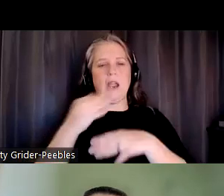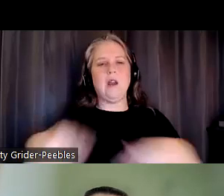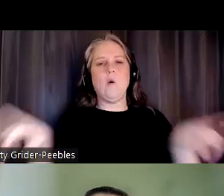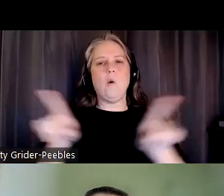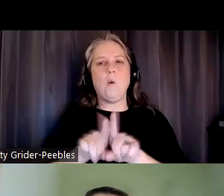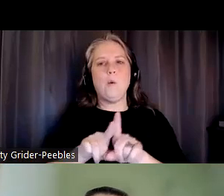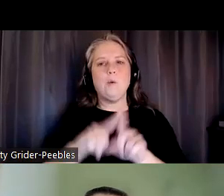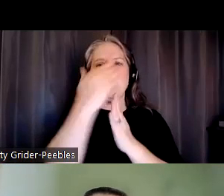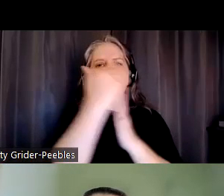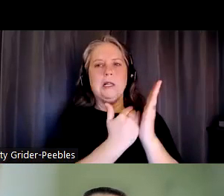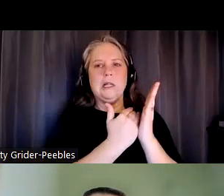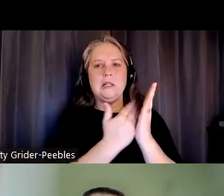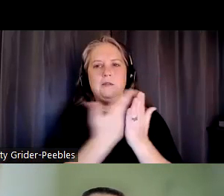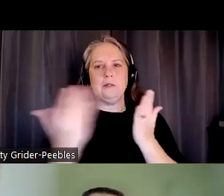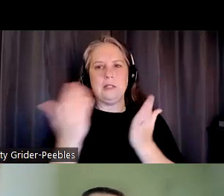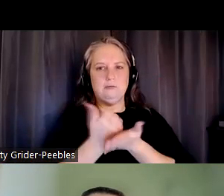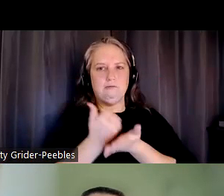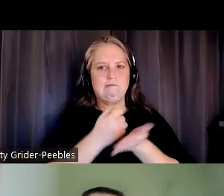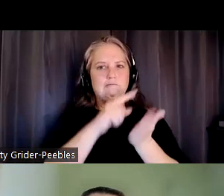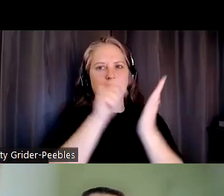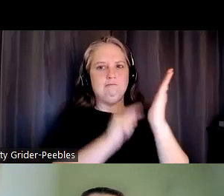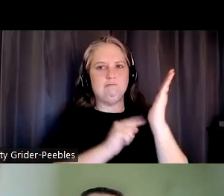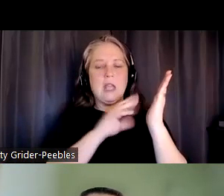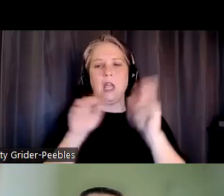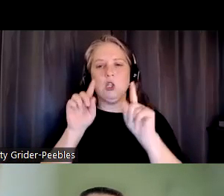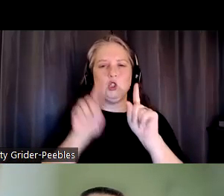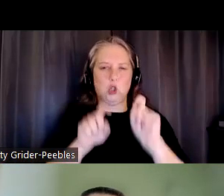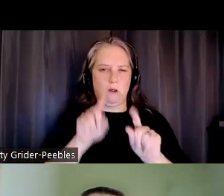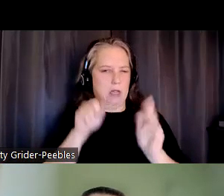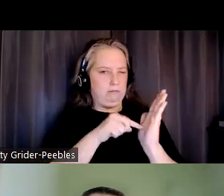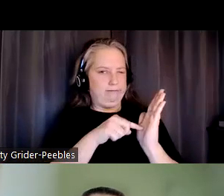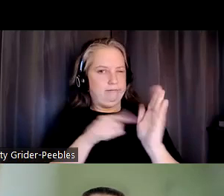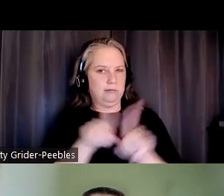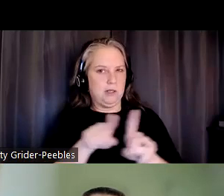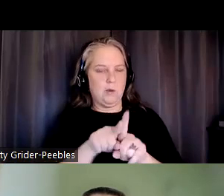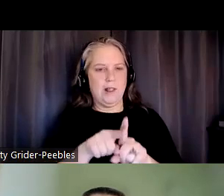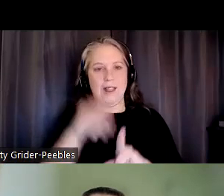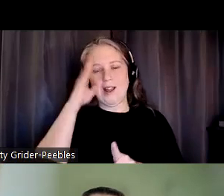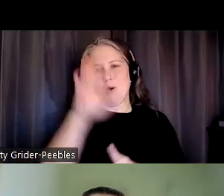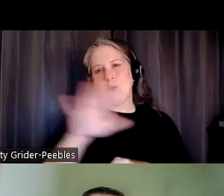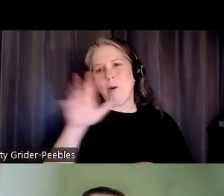resources, and the survey will be linked there as well. Your time is valuable and some have